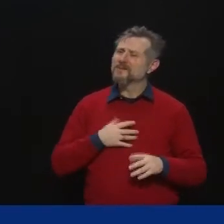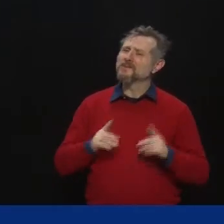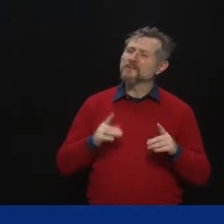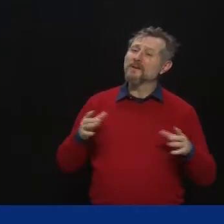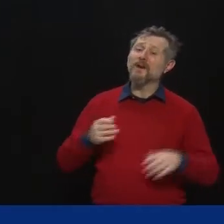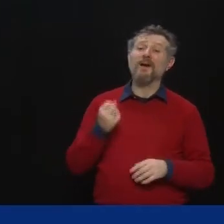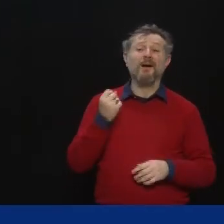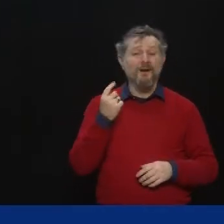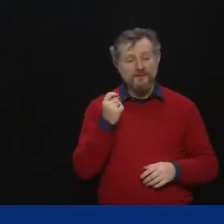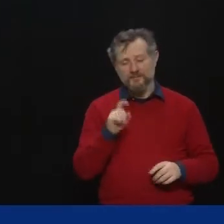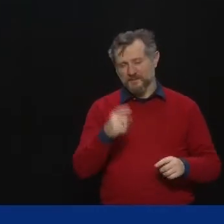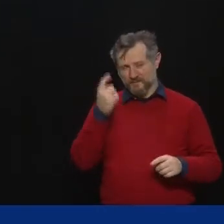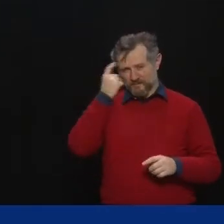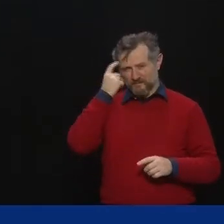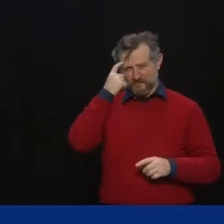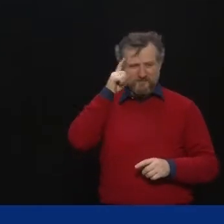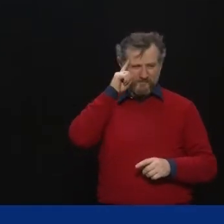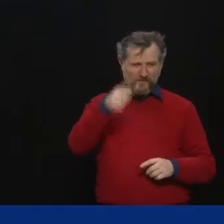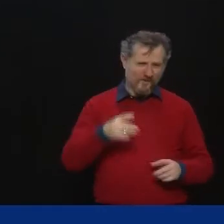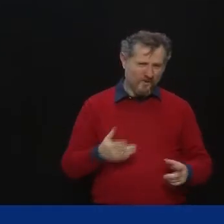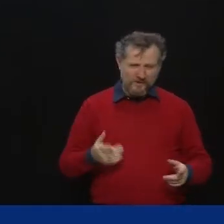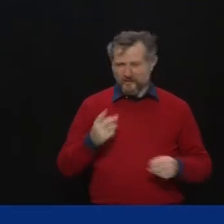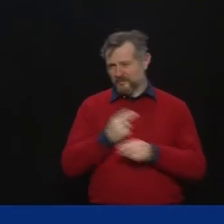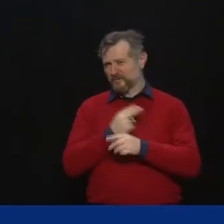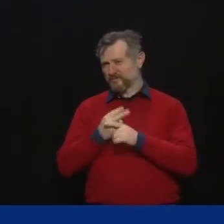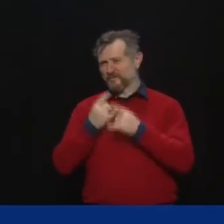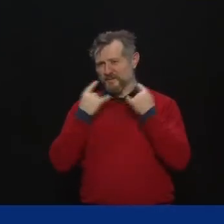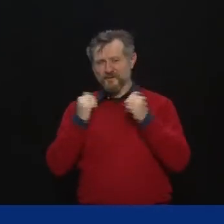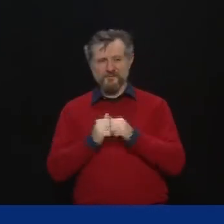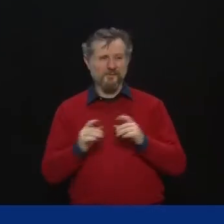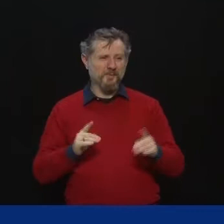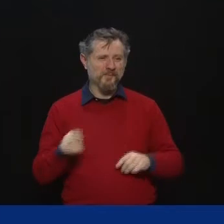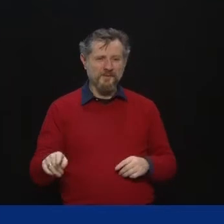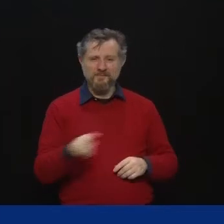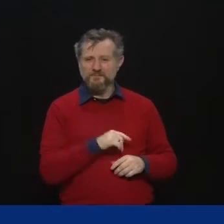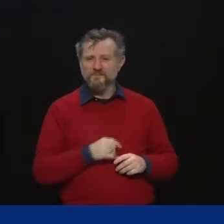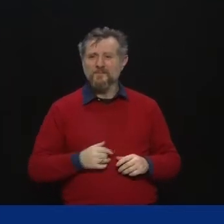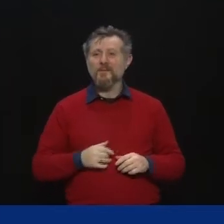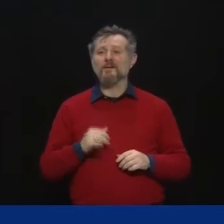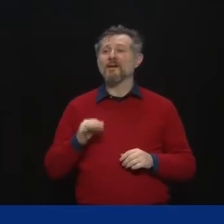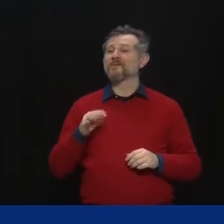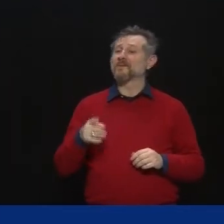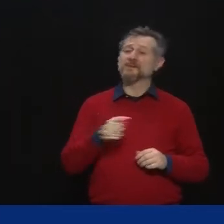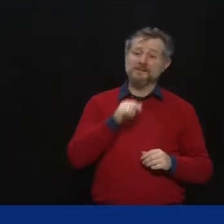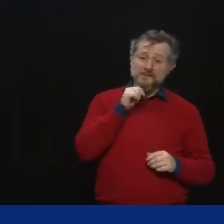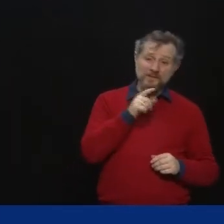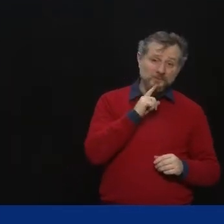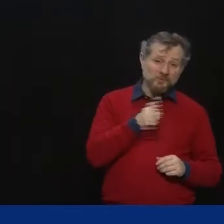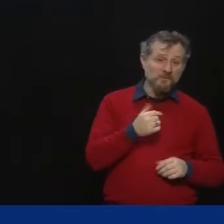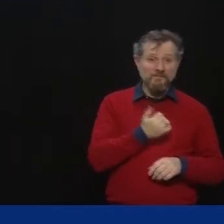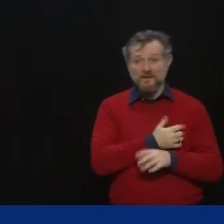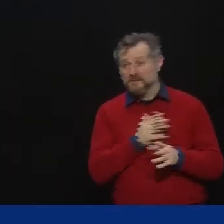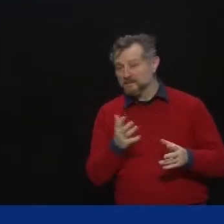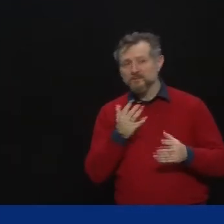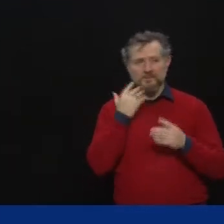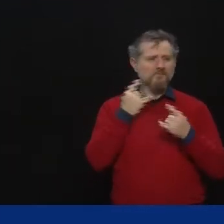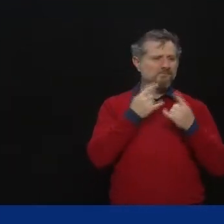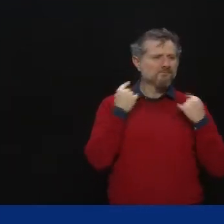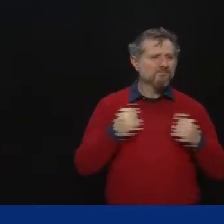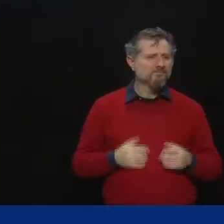HOLIDAYS THIS WINTER SEASON. AND YOU CAN DO IT SAFELY. WE DON'T WANT TO DISCOURAGE PEOPLE FROM GATHERING BUT KEEP THE MASKS ON WHEN YOU'RE WITH